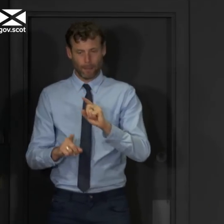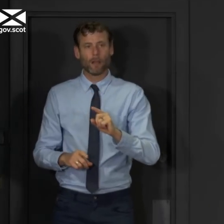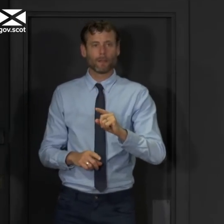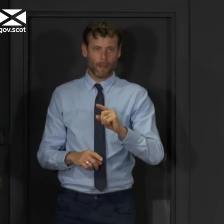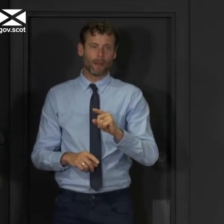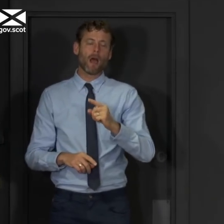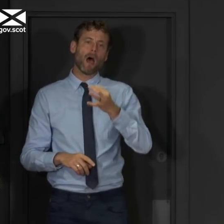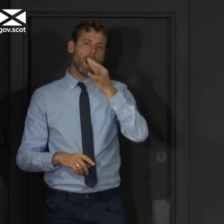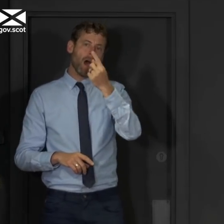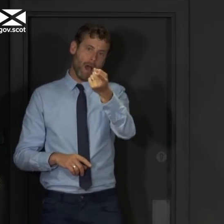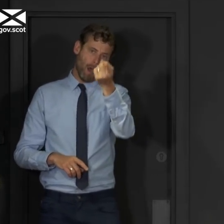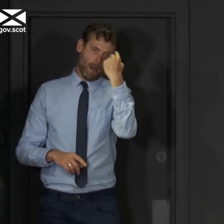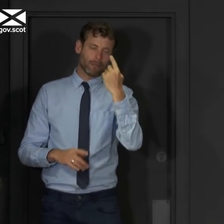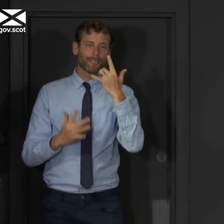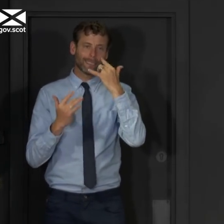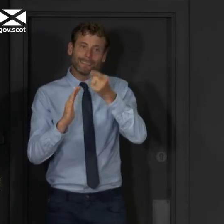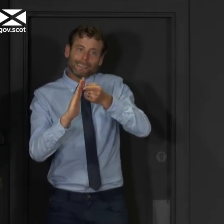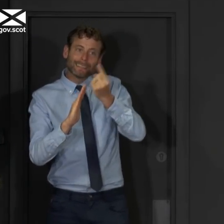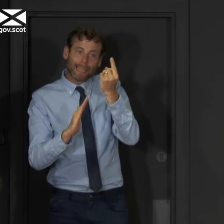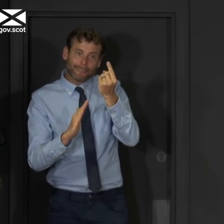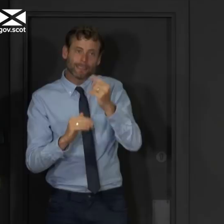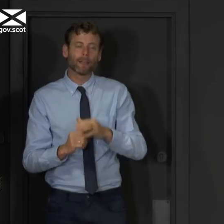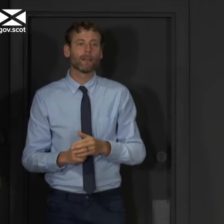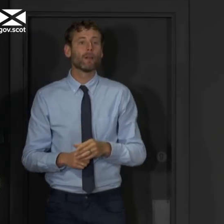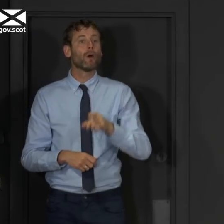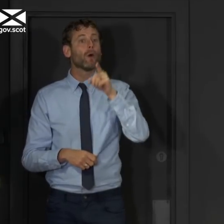for a test immediately. And to remind you, you can do that by going